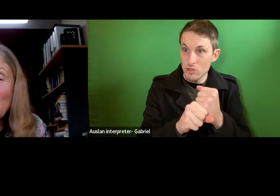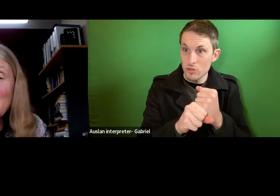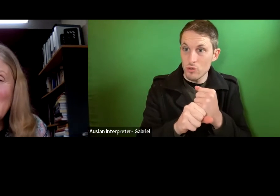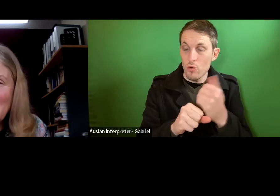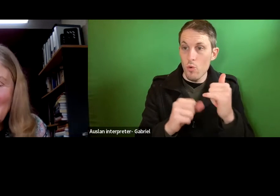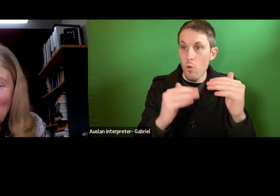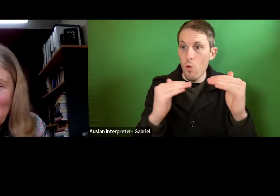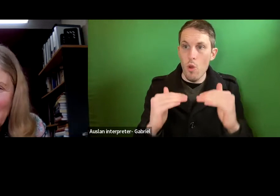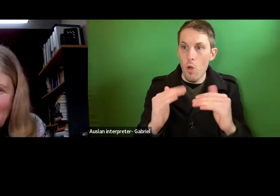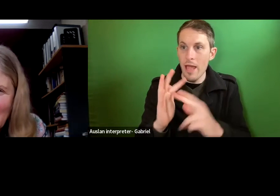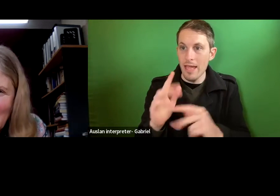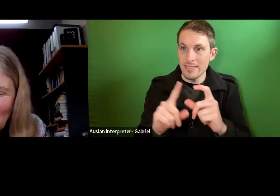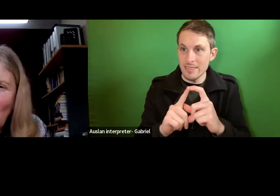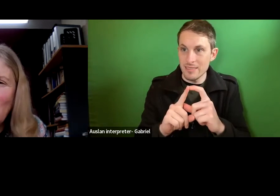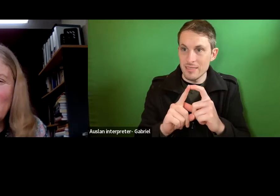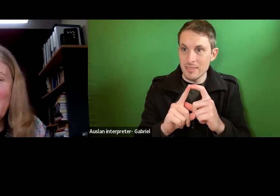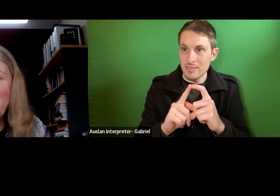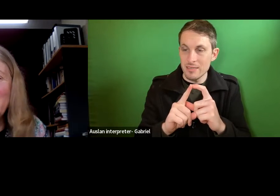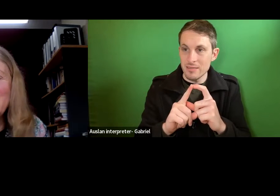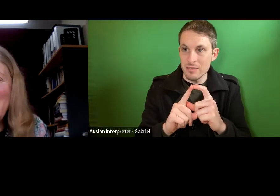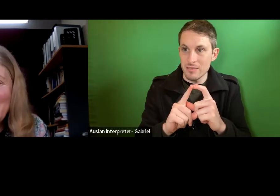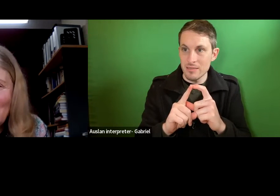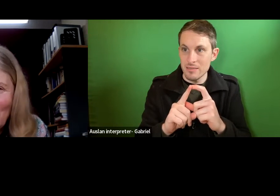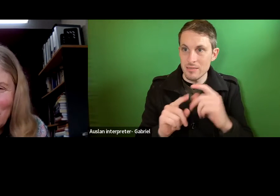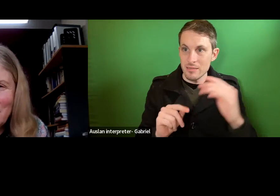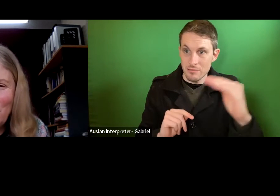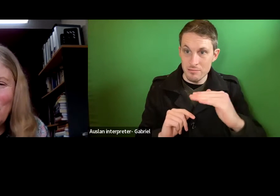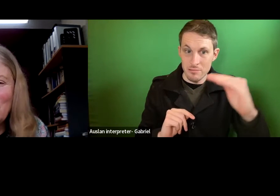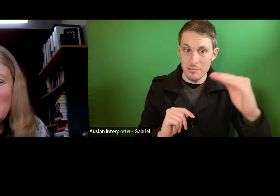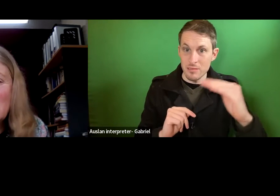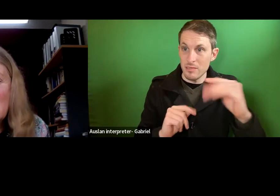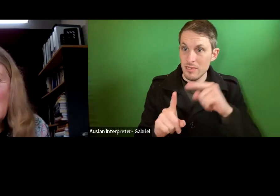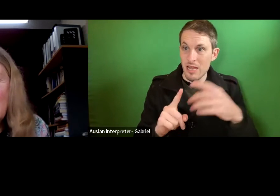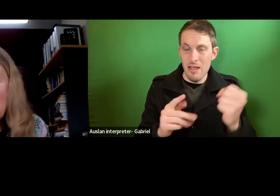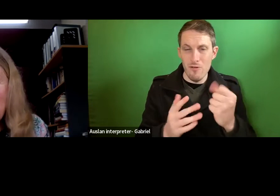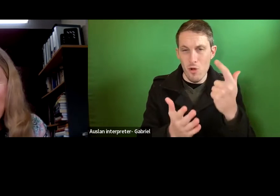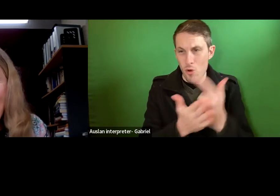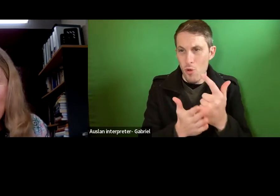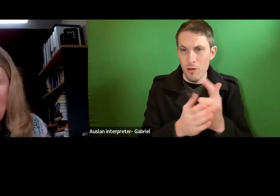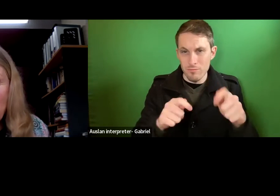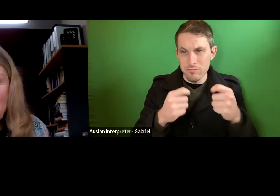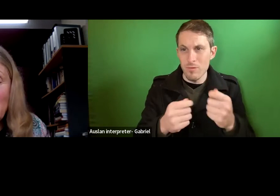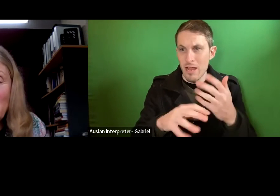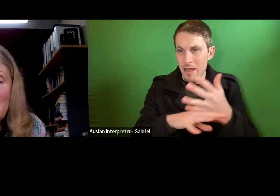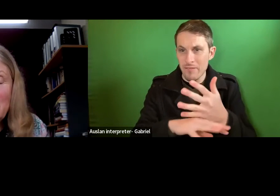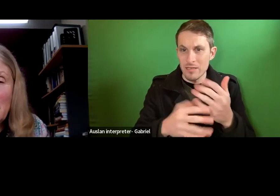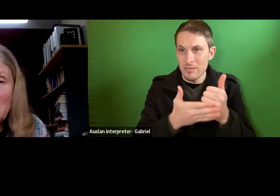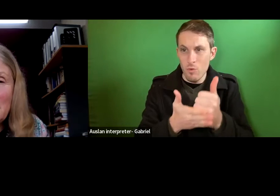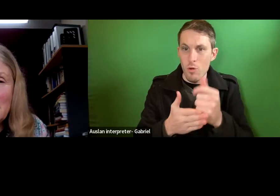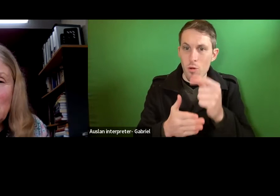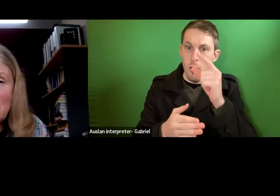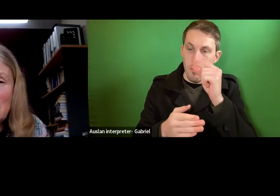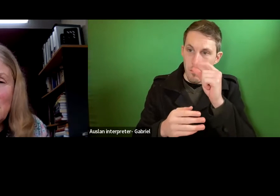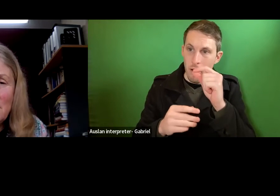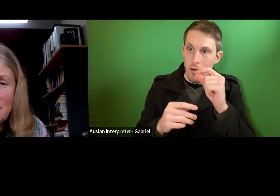only with a lot of effort and a lot of support, they might meet criteria B under those conditions.